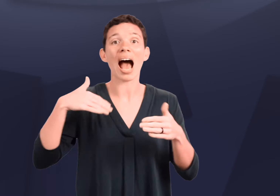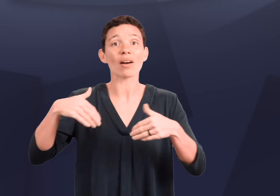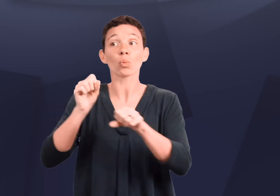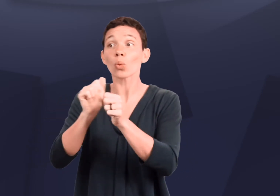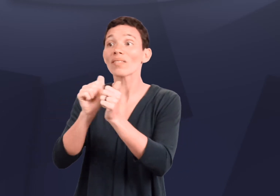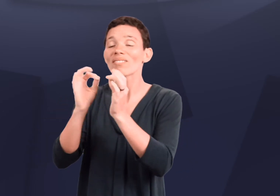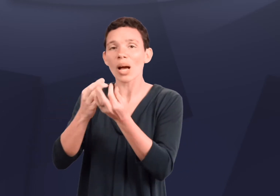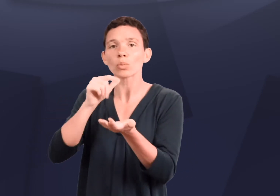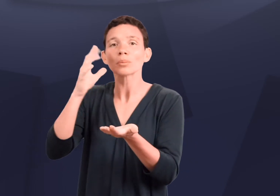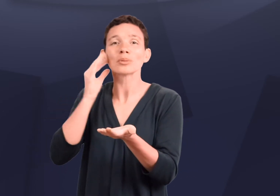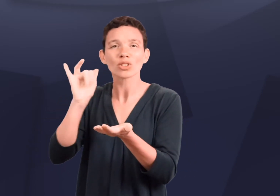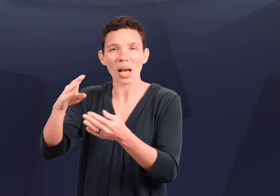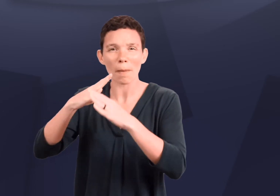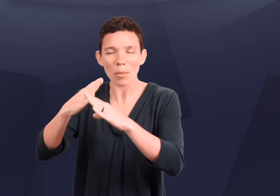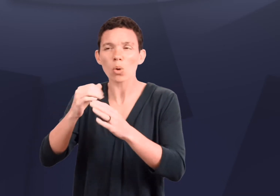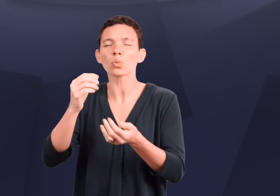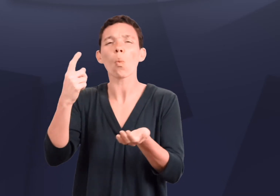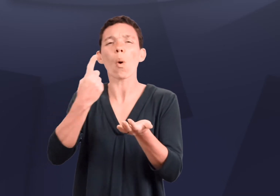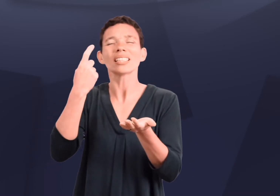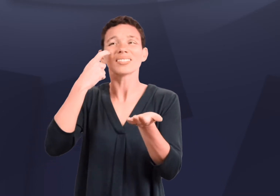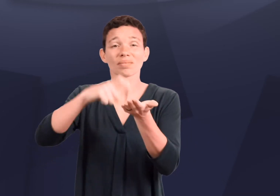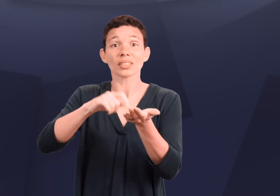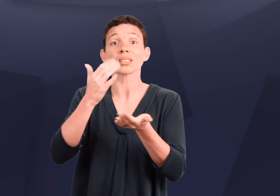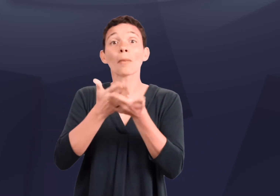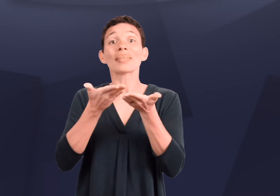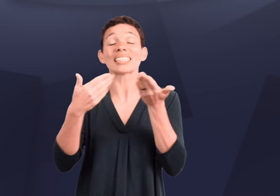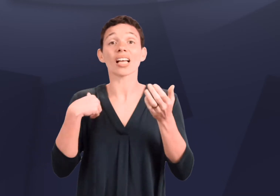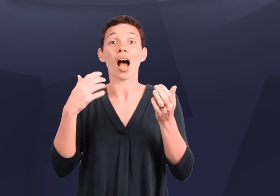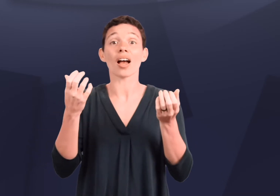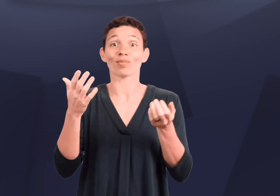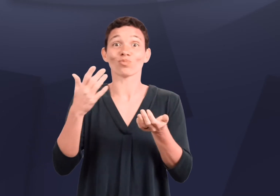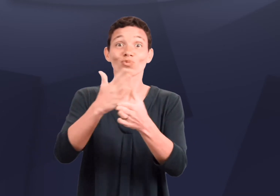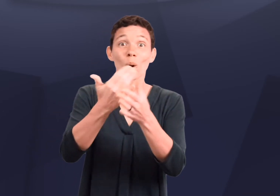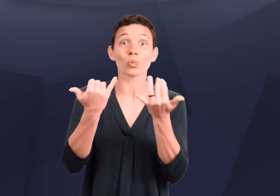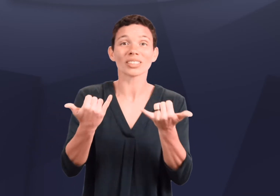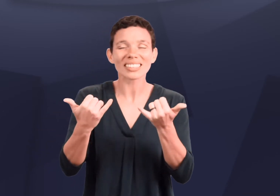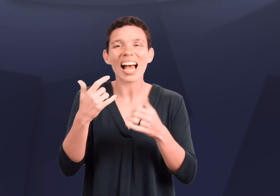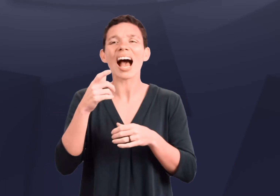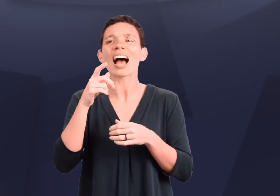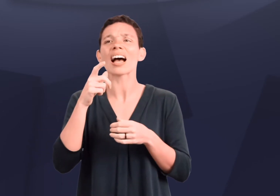I haven't experienced all forms of oppression or worked with families who have.